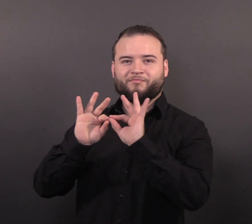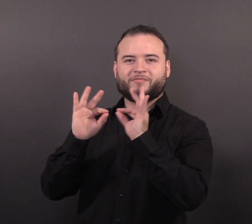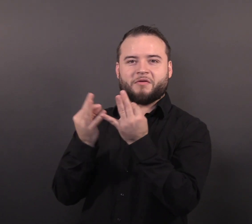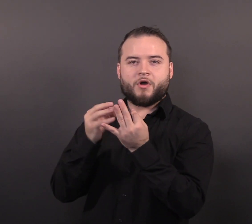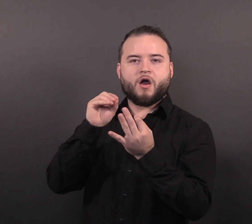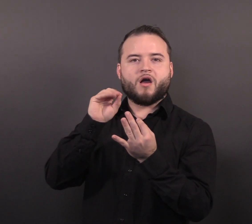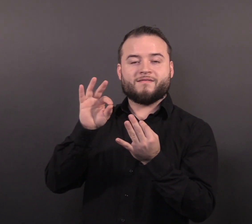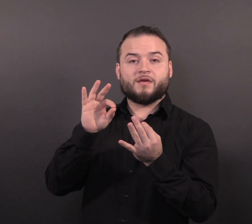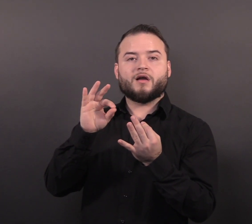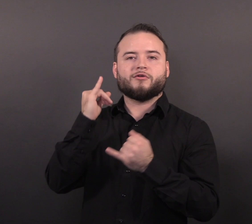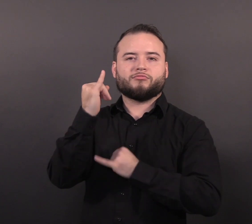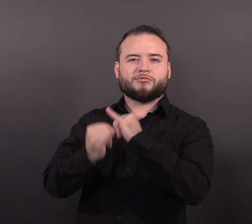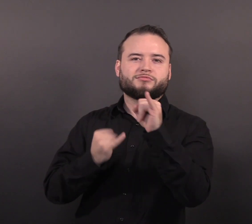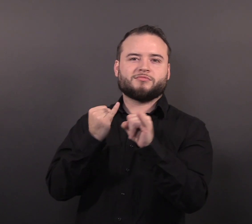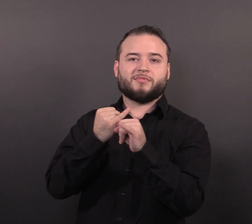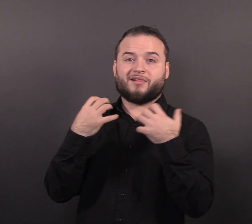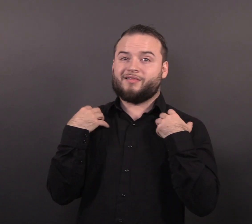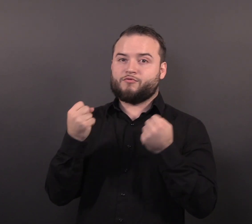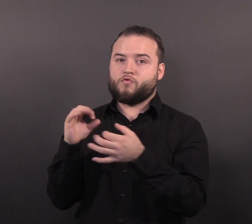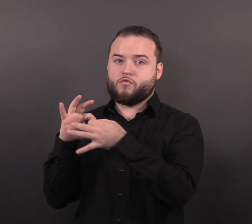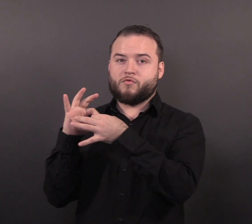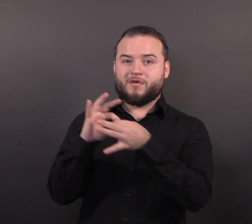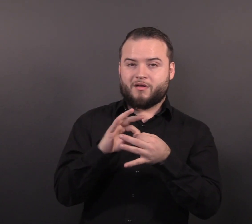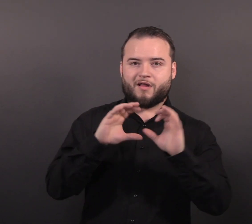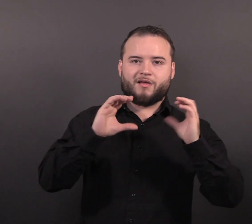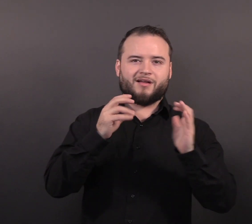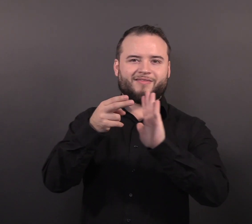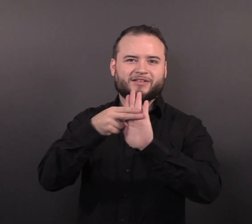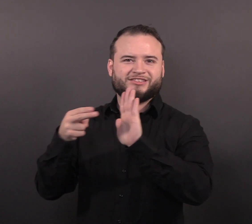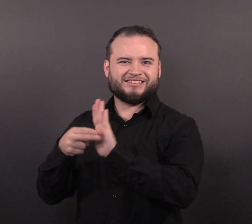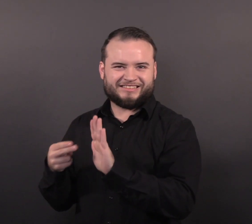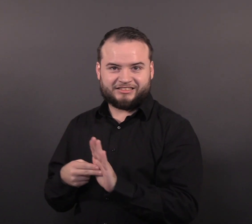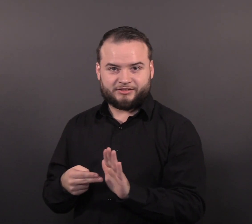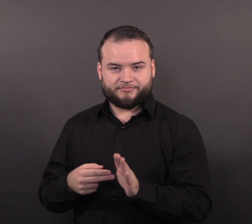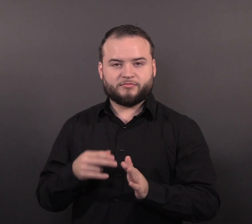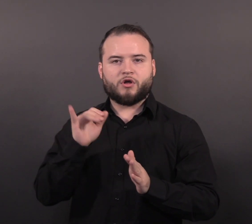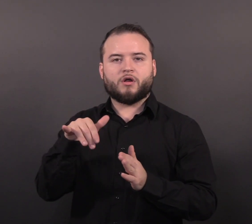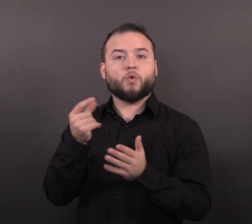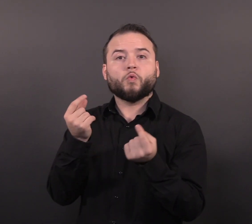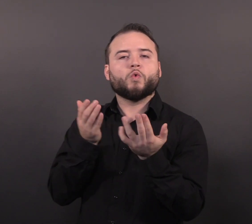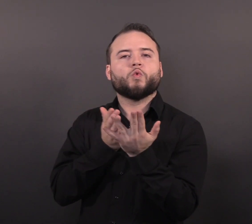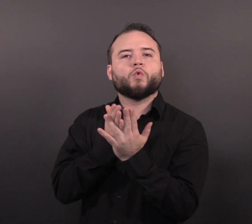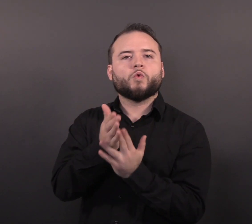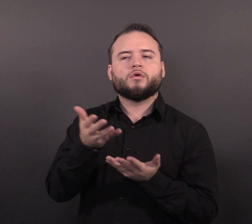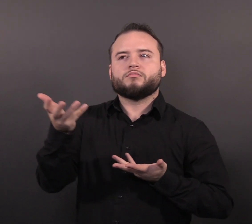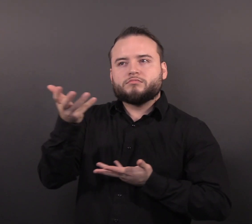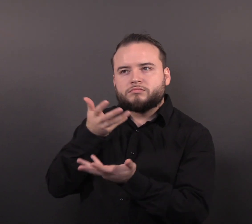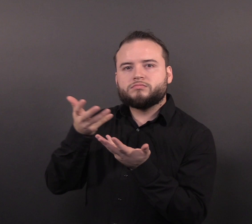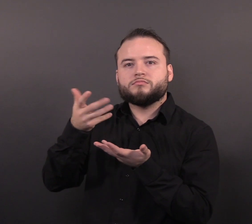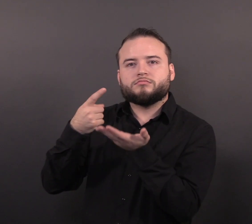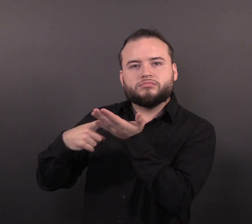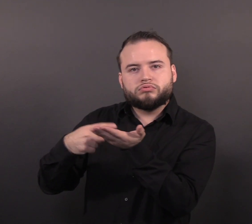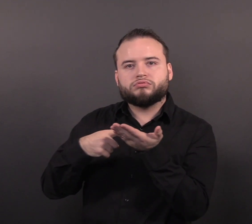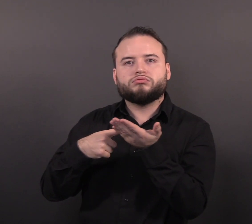Related Classifications through a consultative process which includes WHO Member States.